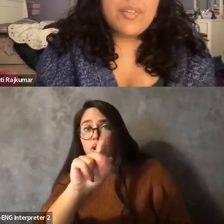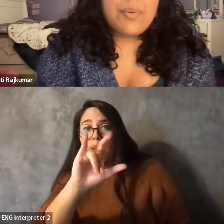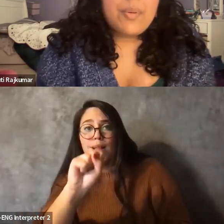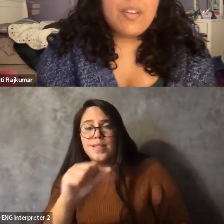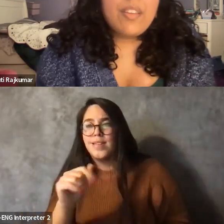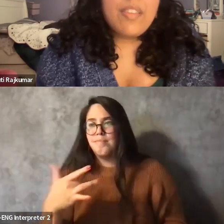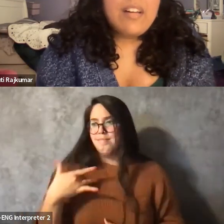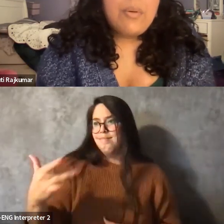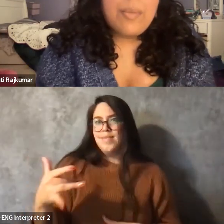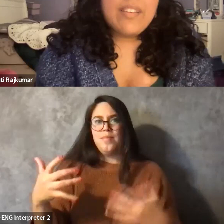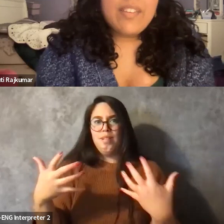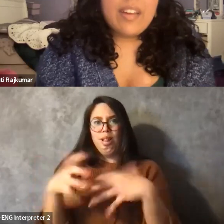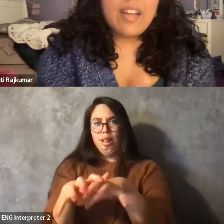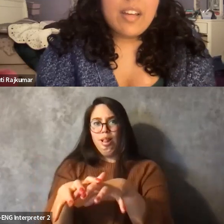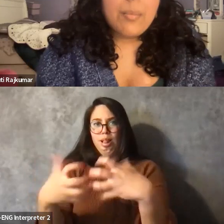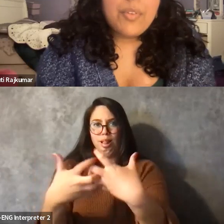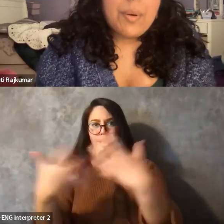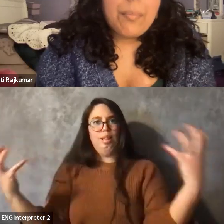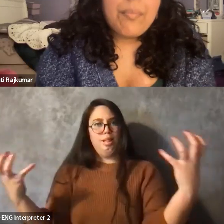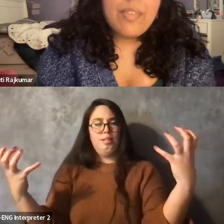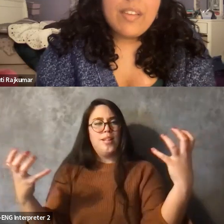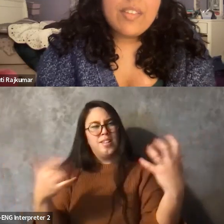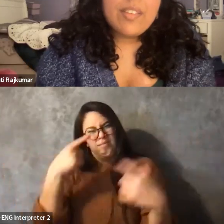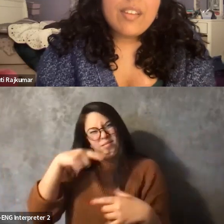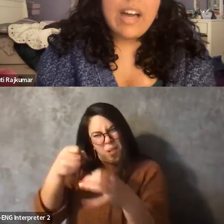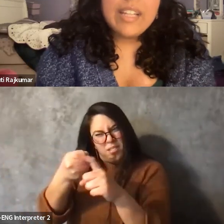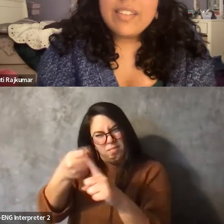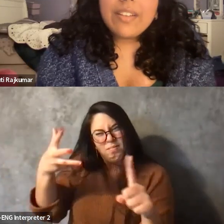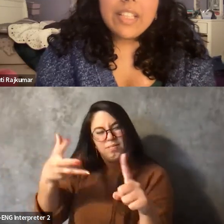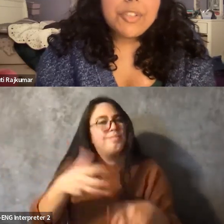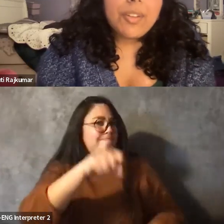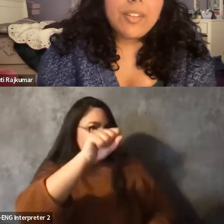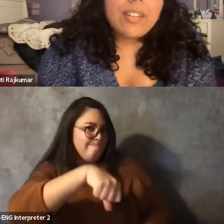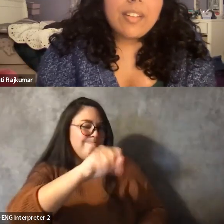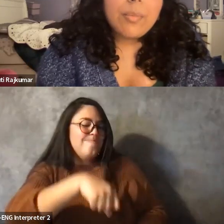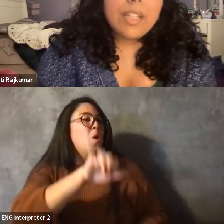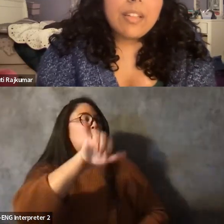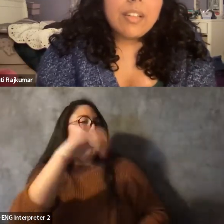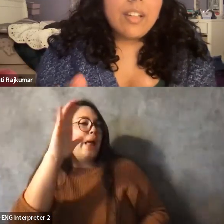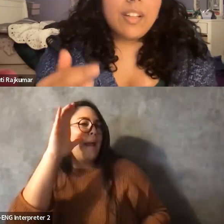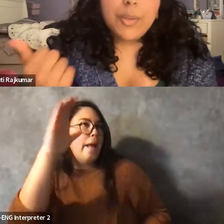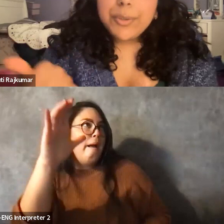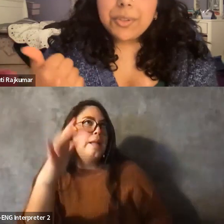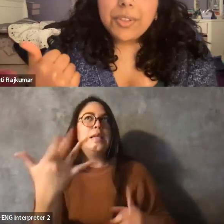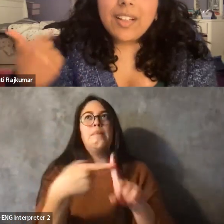So that whole mindset kind of comes from this idea that journalists need to be neutral,